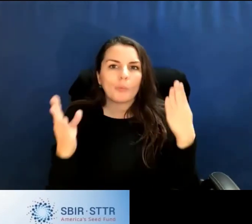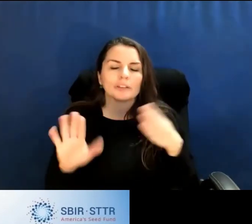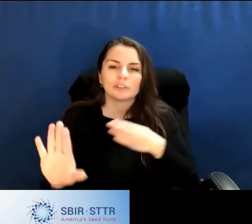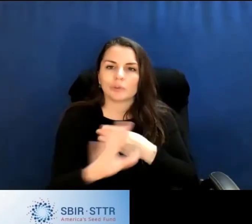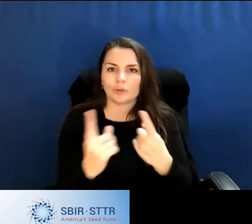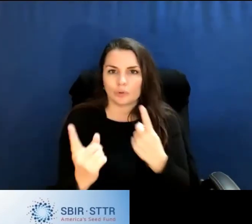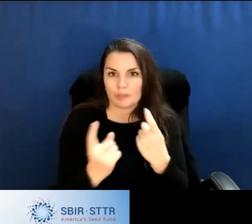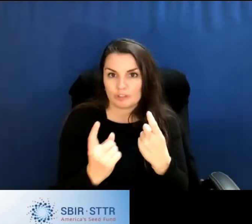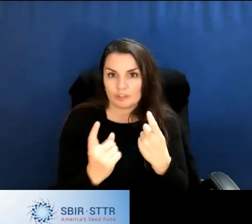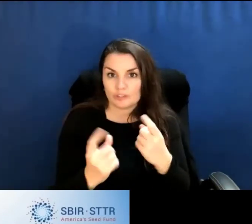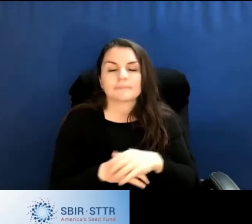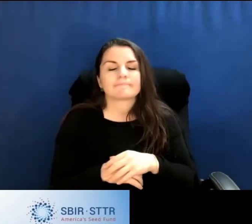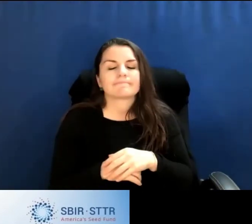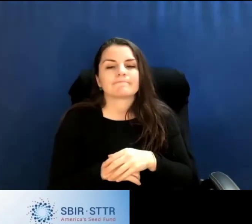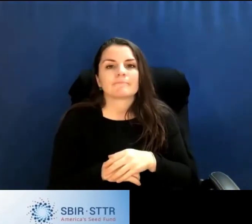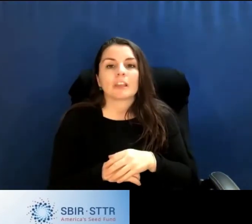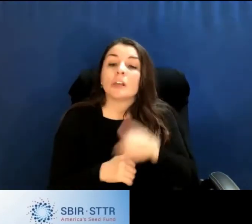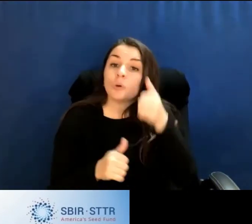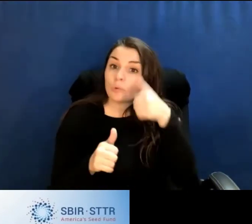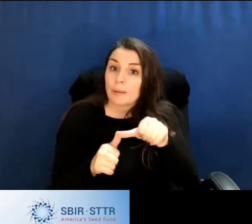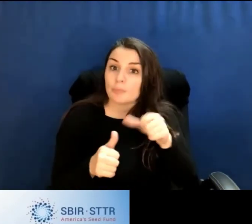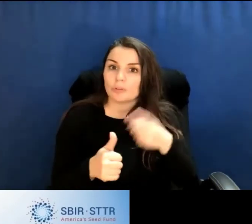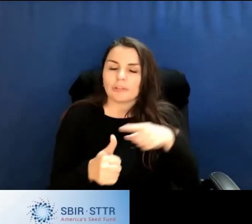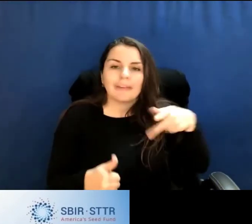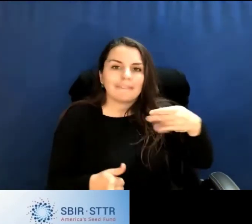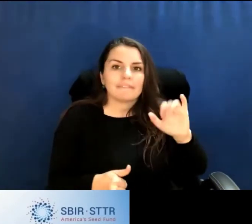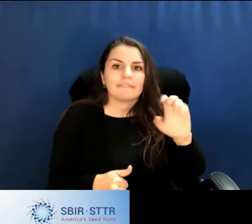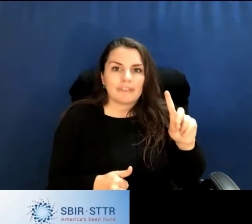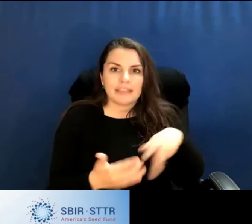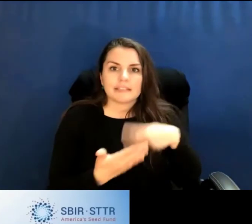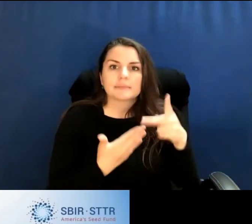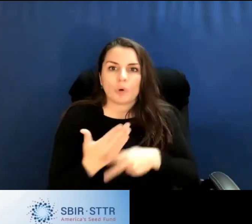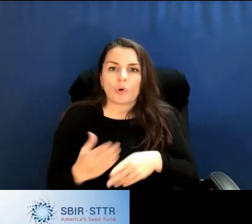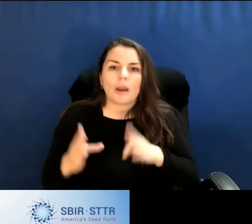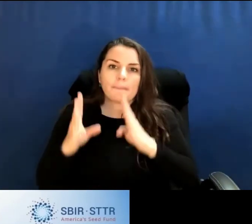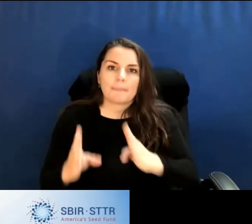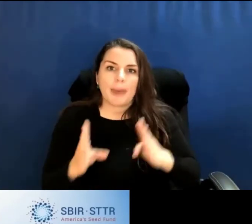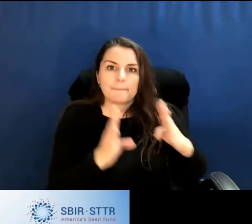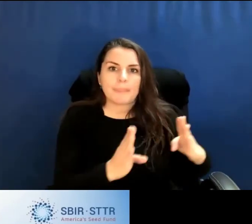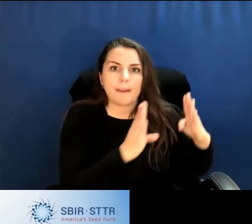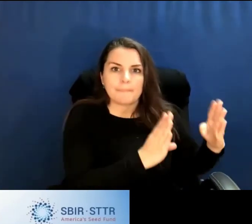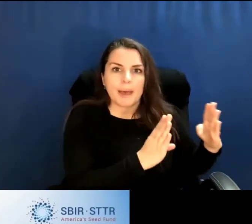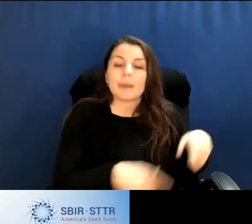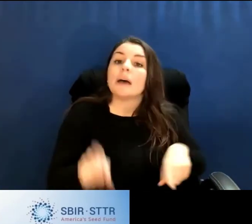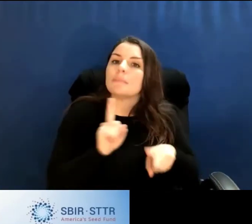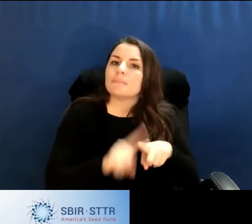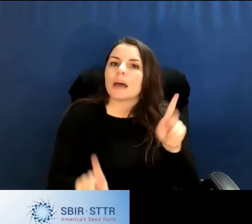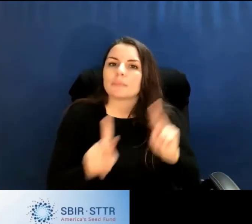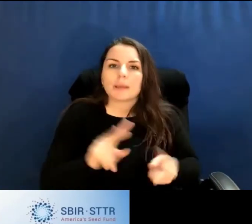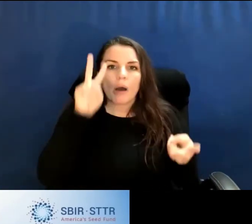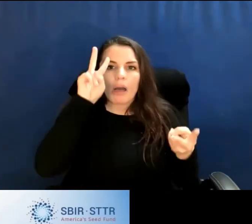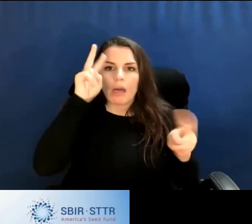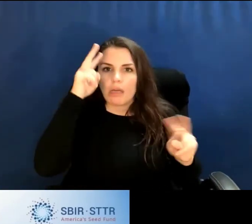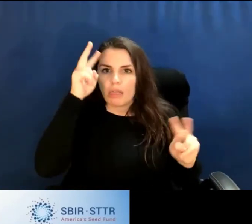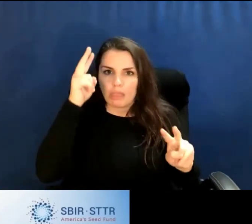so, one, this is a phased program, but one big misconception that I get is around the phases